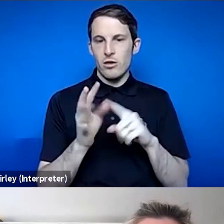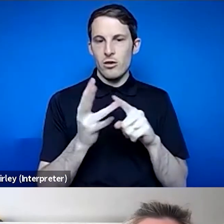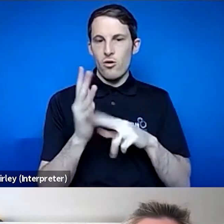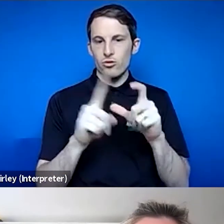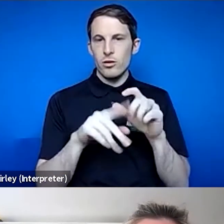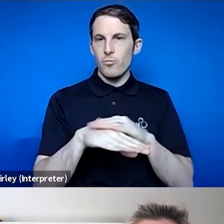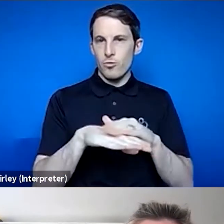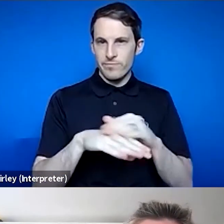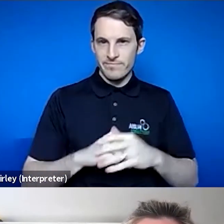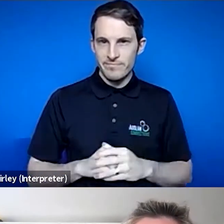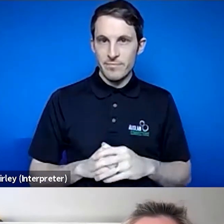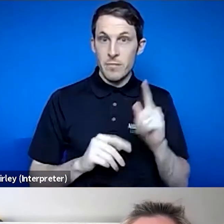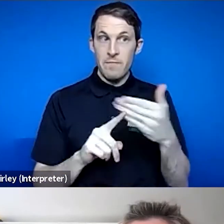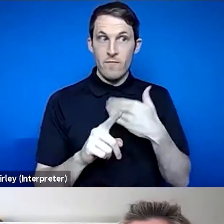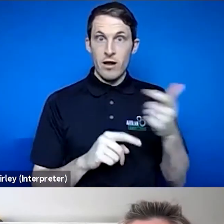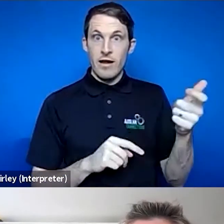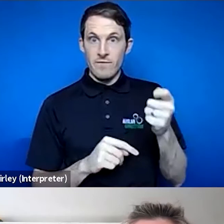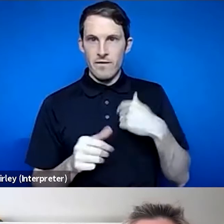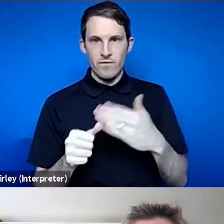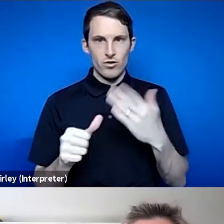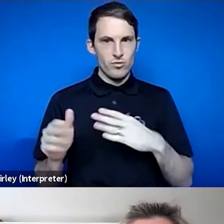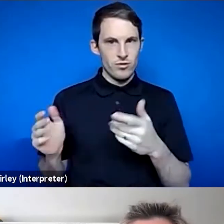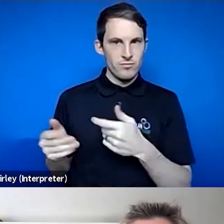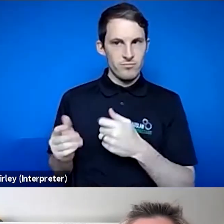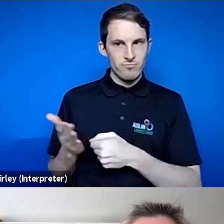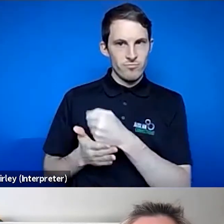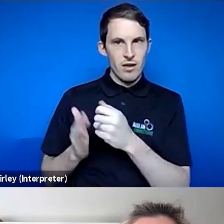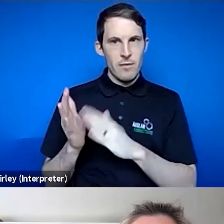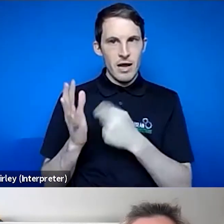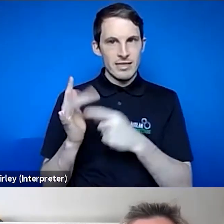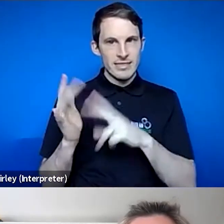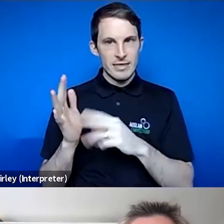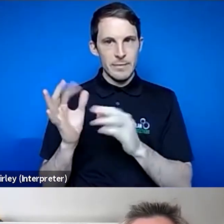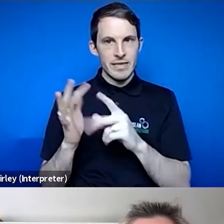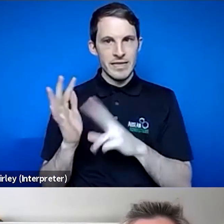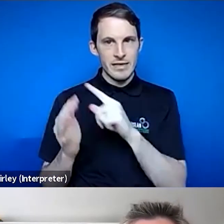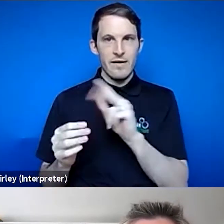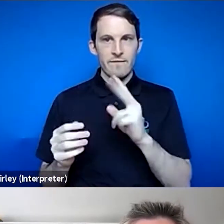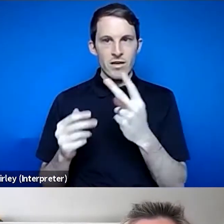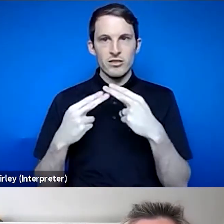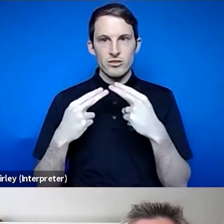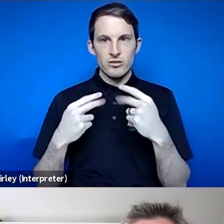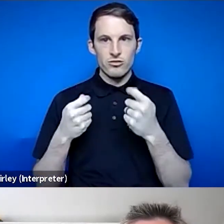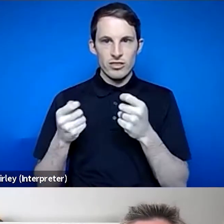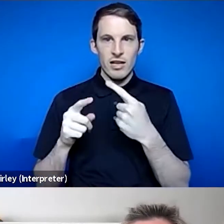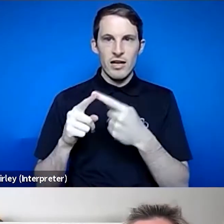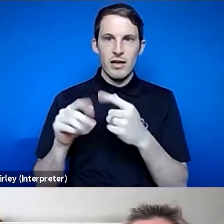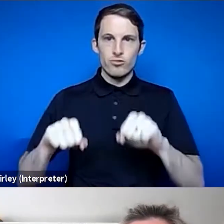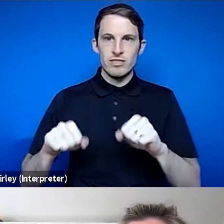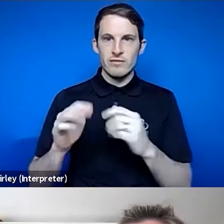I'd like to hand over to Mr Martin Bean, Vice-Chancellor and President of RMIT university.